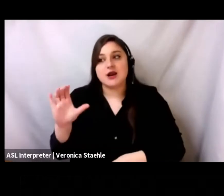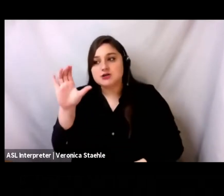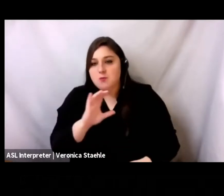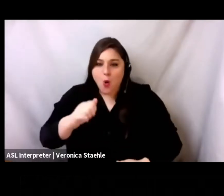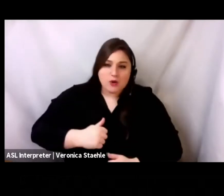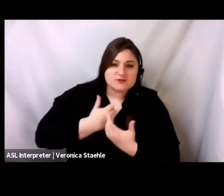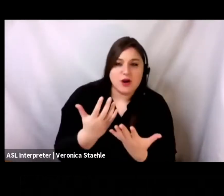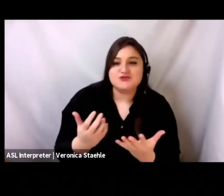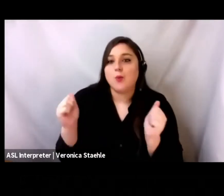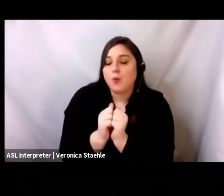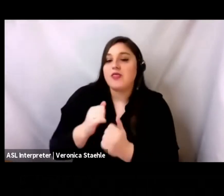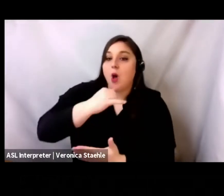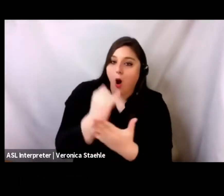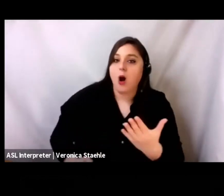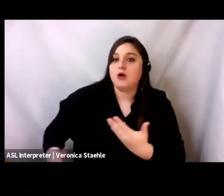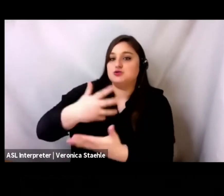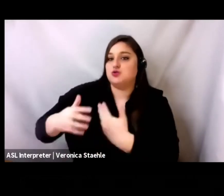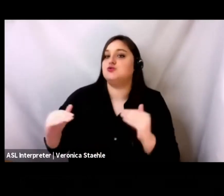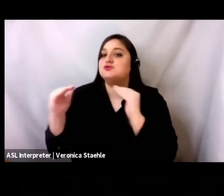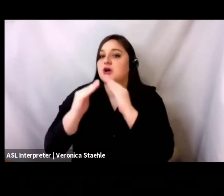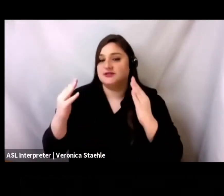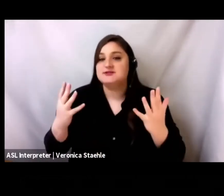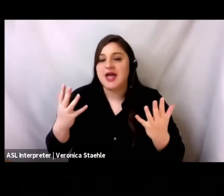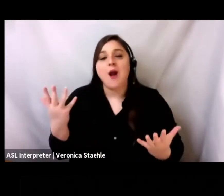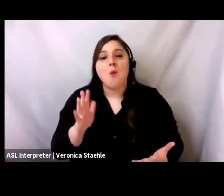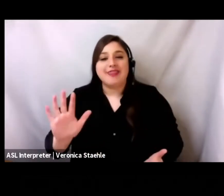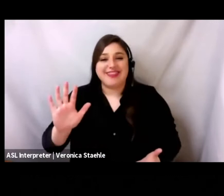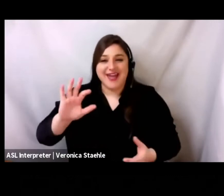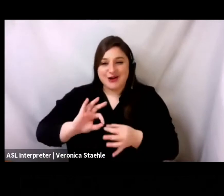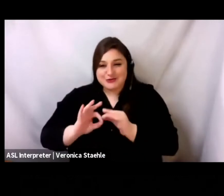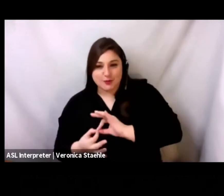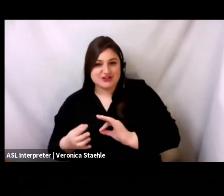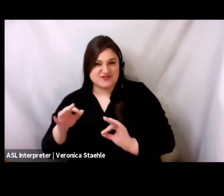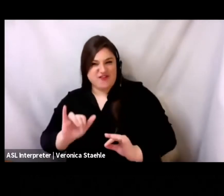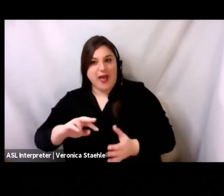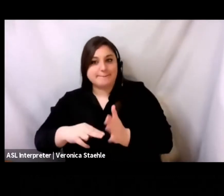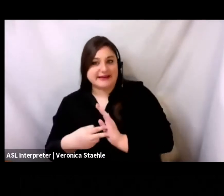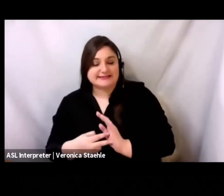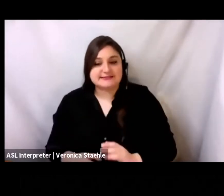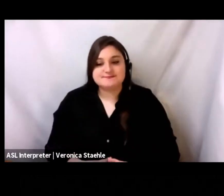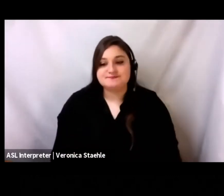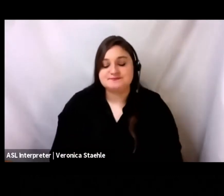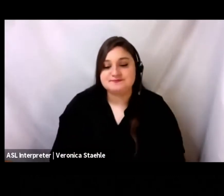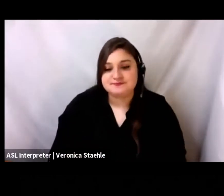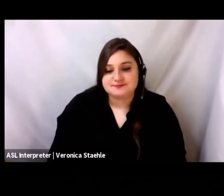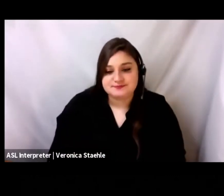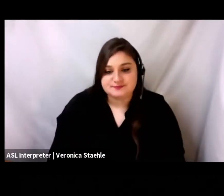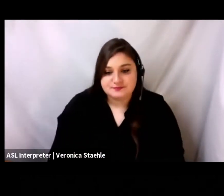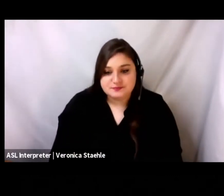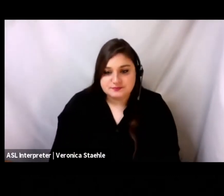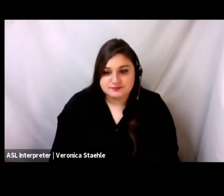and what that means for them individually. And before Gibney, I was part of a large public park